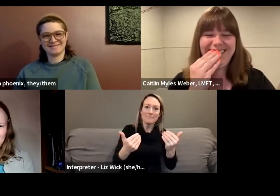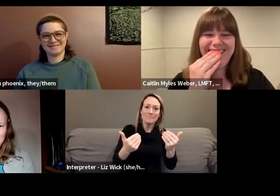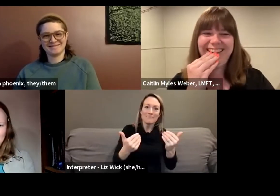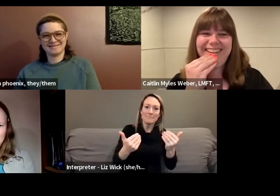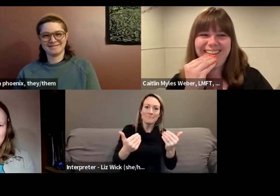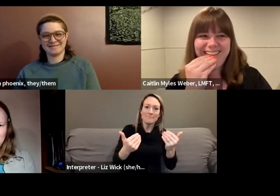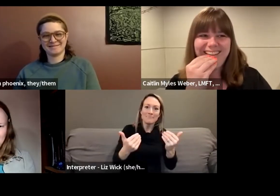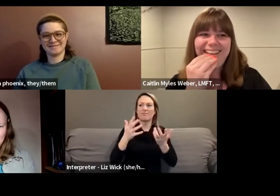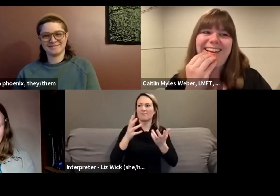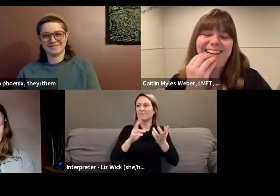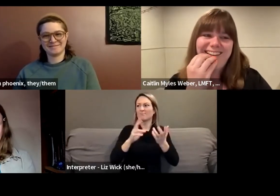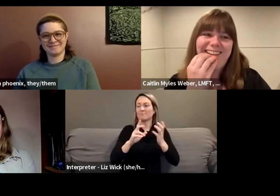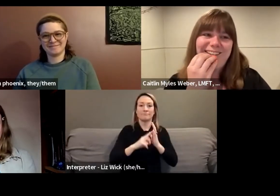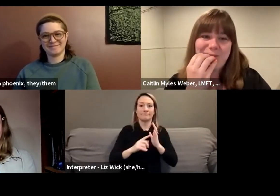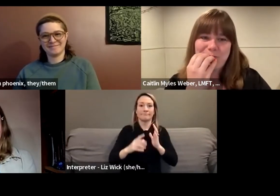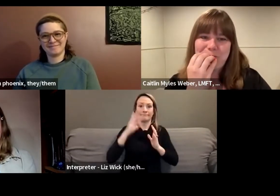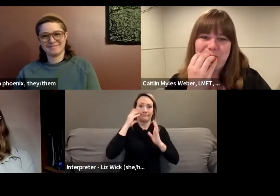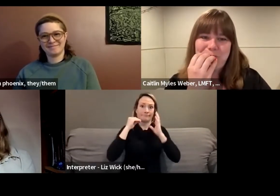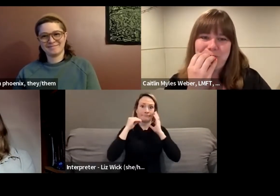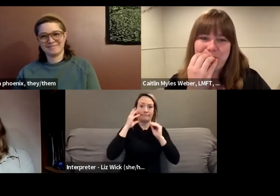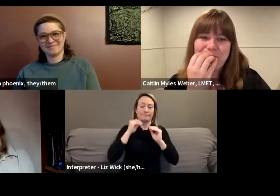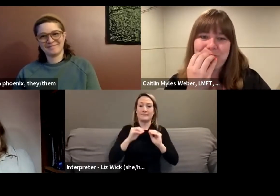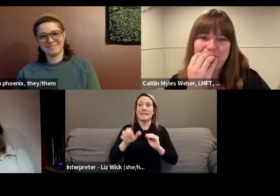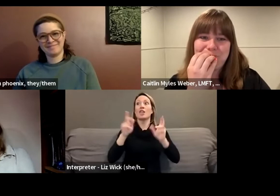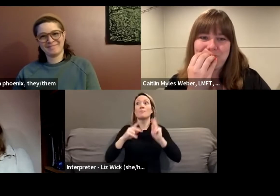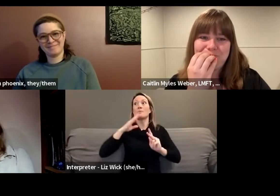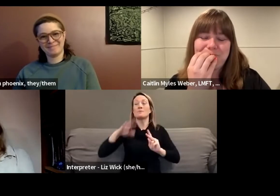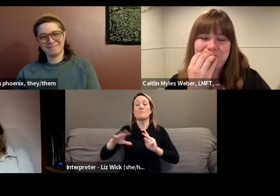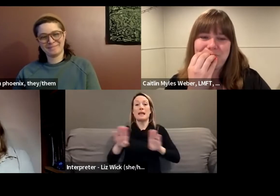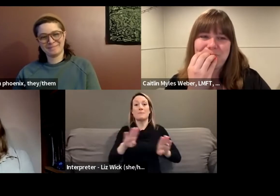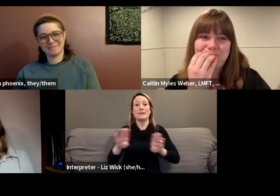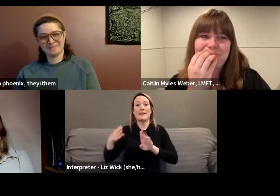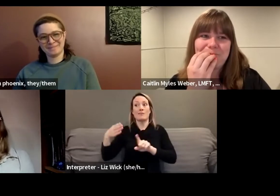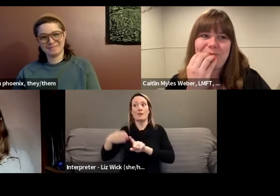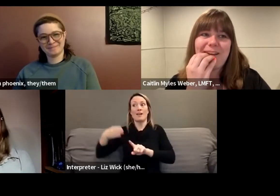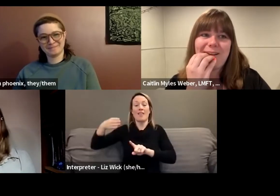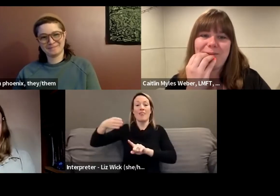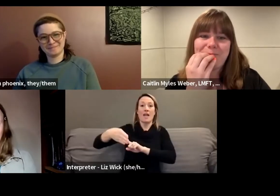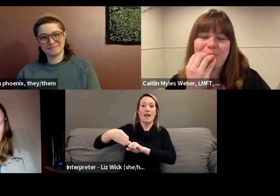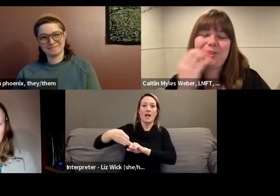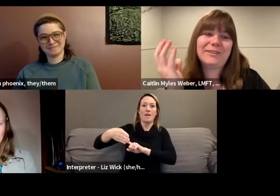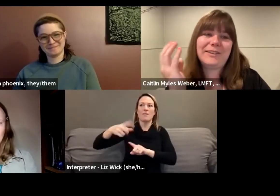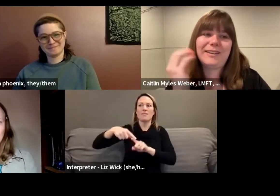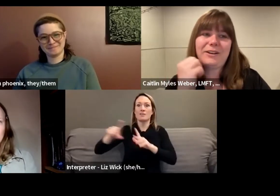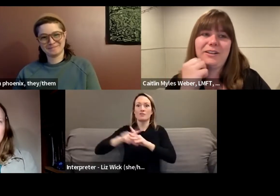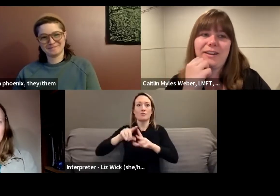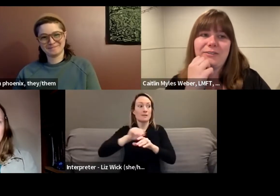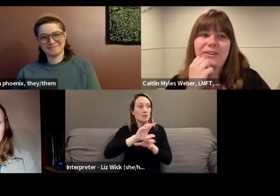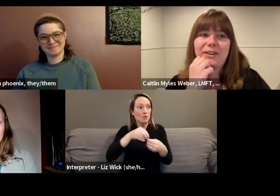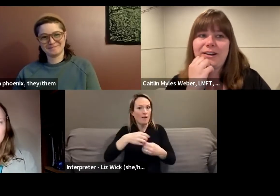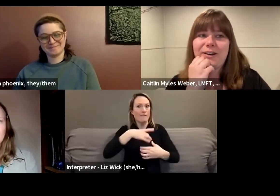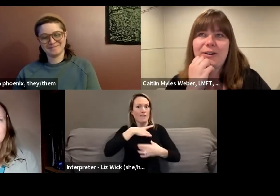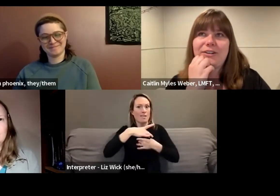from other people's bad behavior? So you've talked about it, yeah. So, that's all I have to say right now.